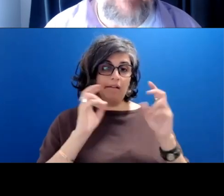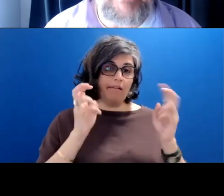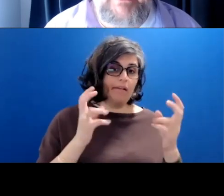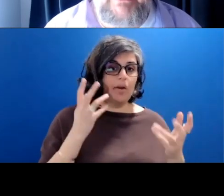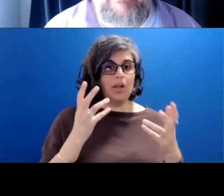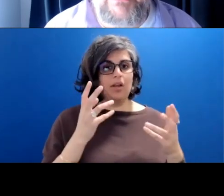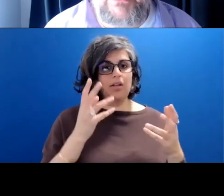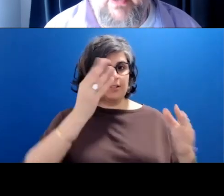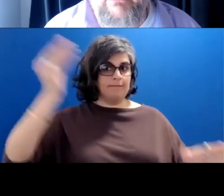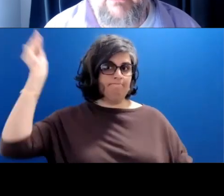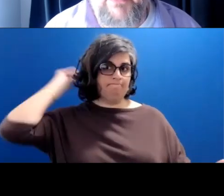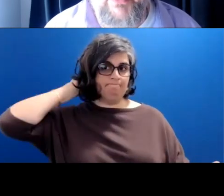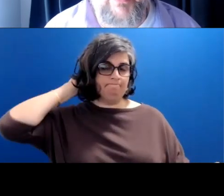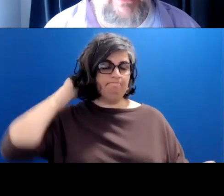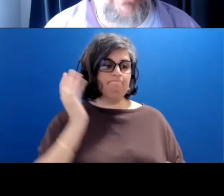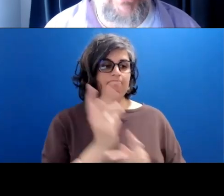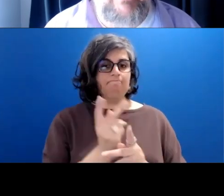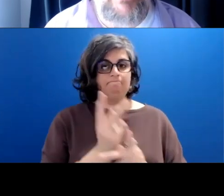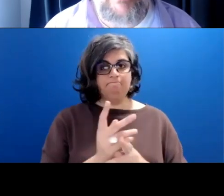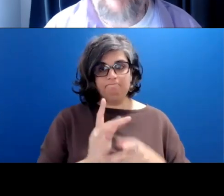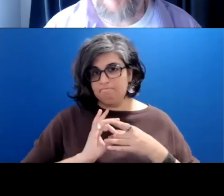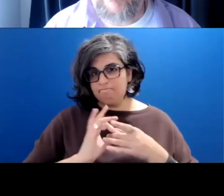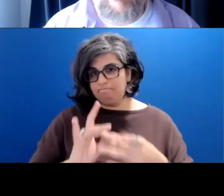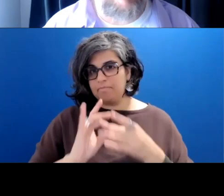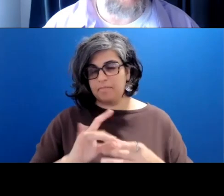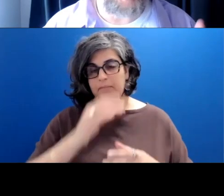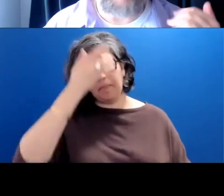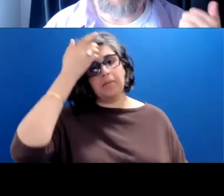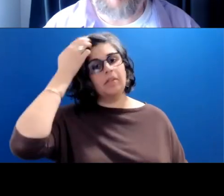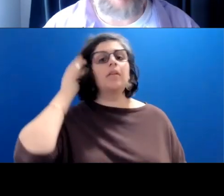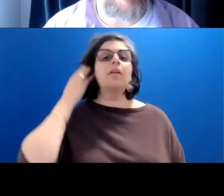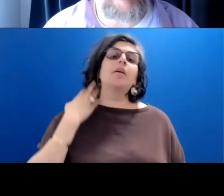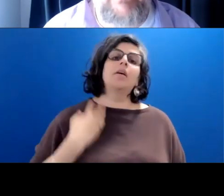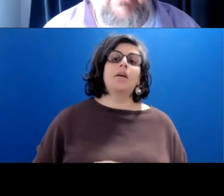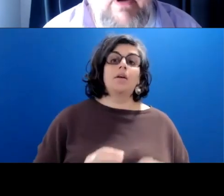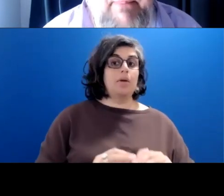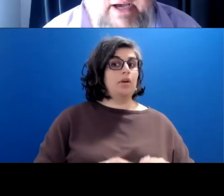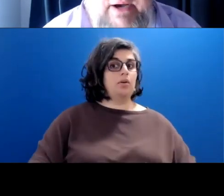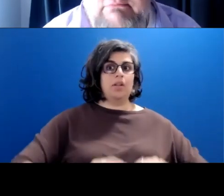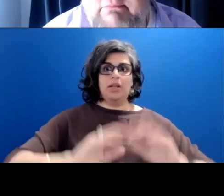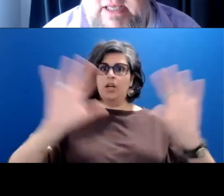in maintaining that strong therapeutic relationship are, to be really clear about